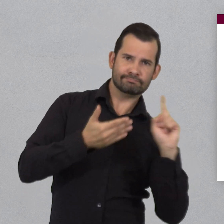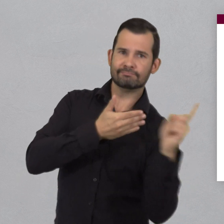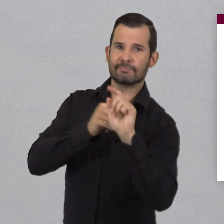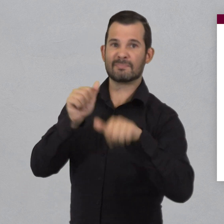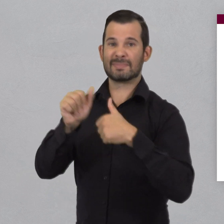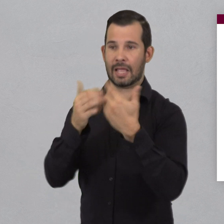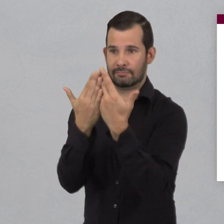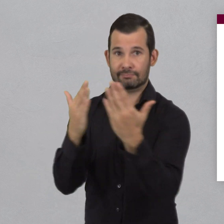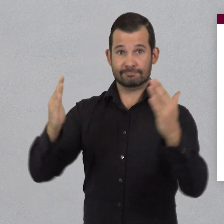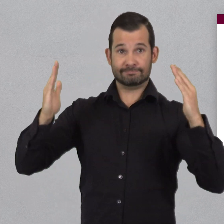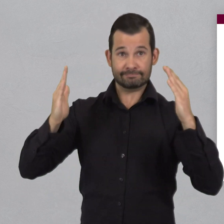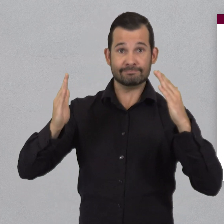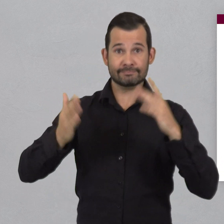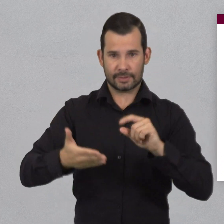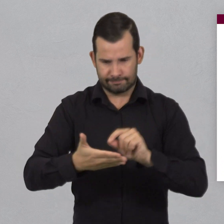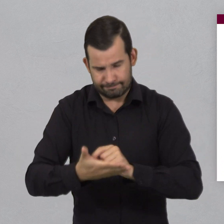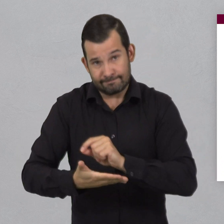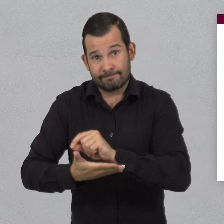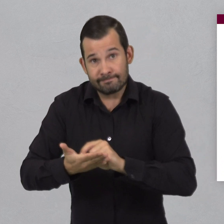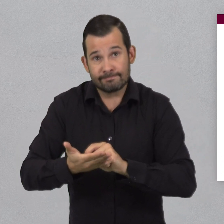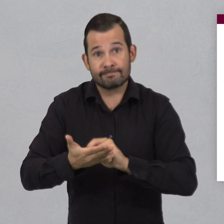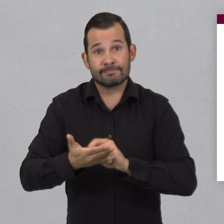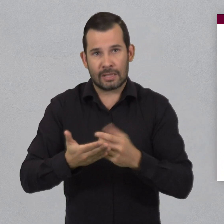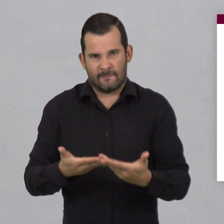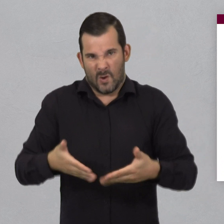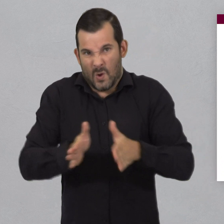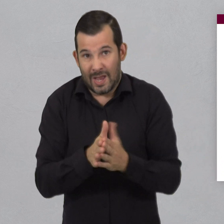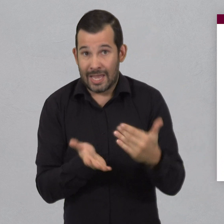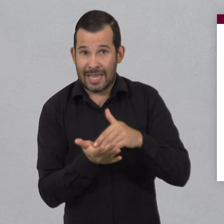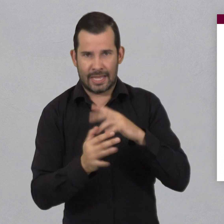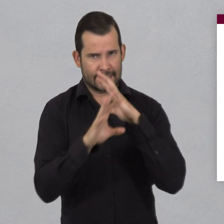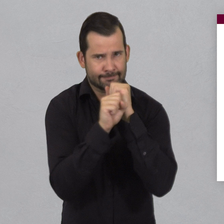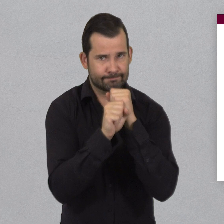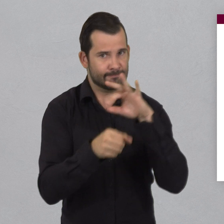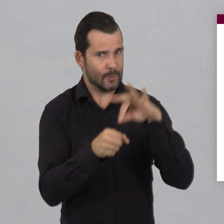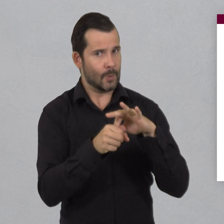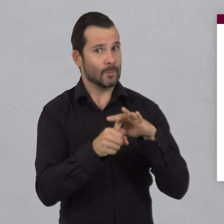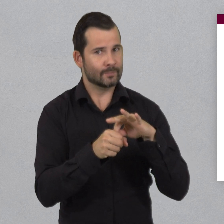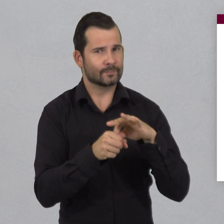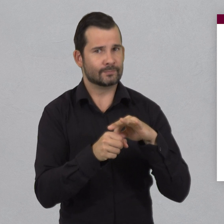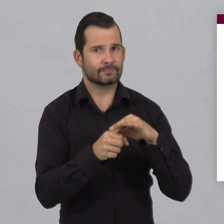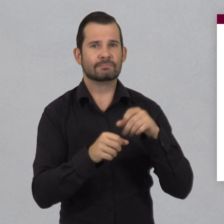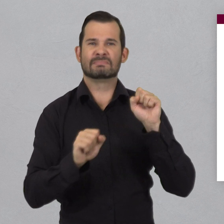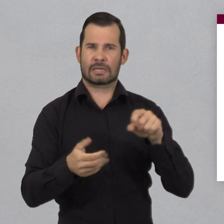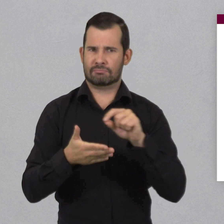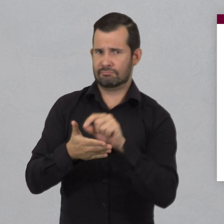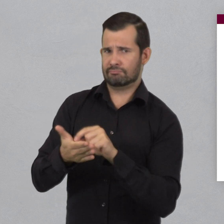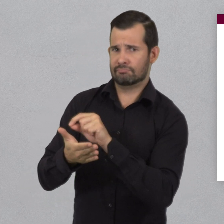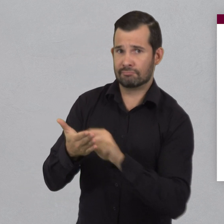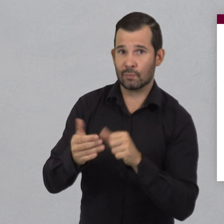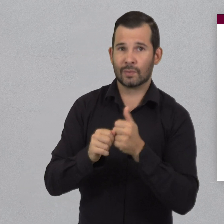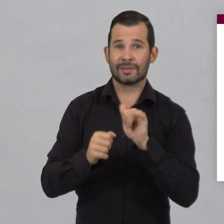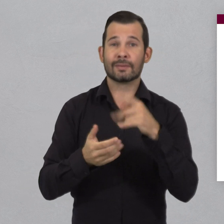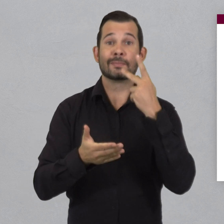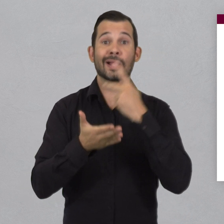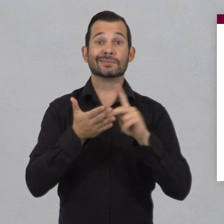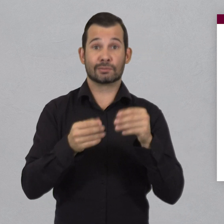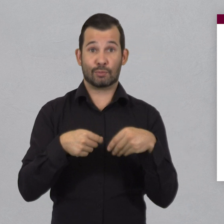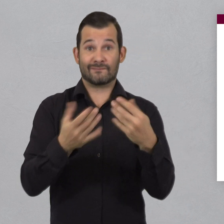Go behind the voting screen, mark your ballot and refold it to keep your vote secret. You can